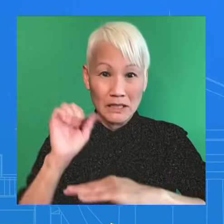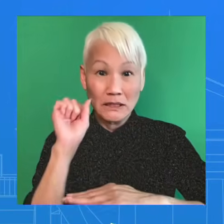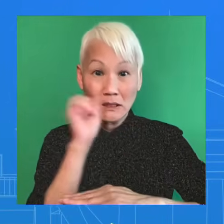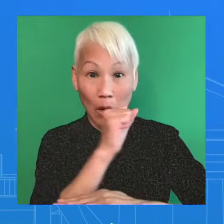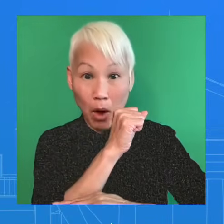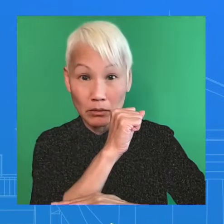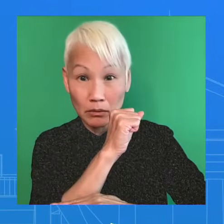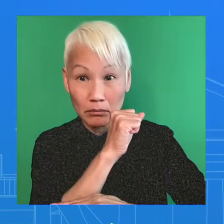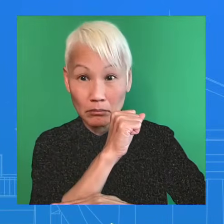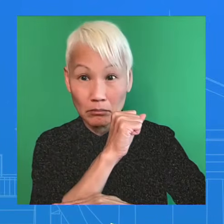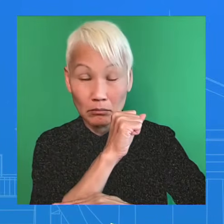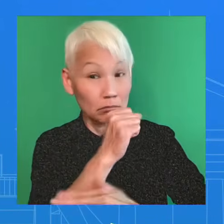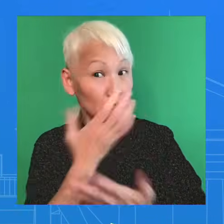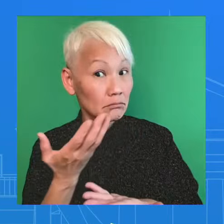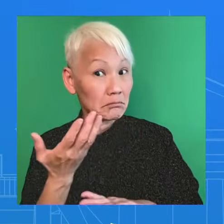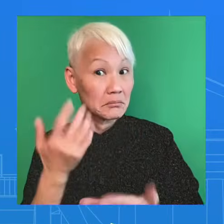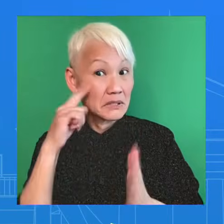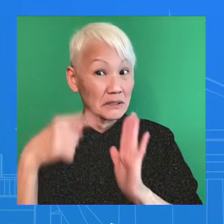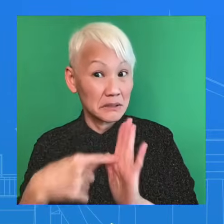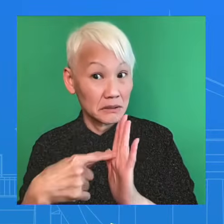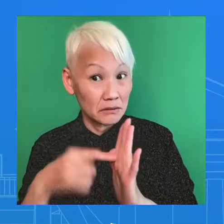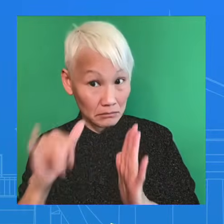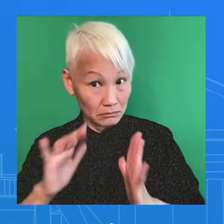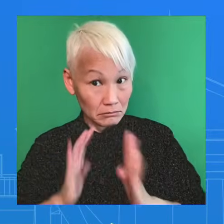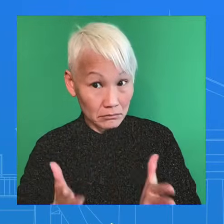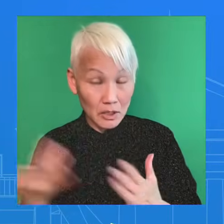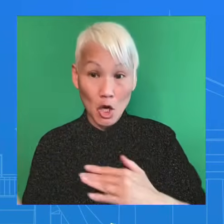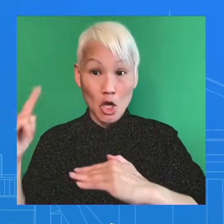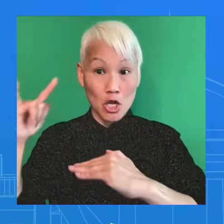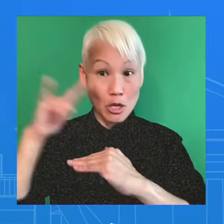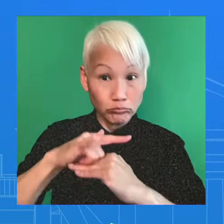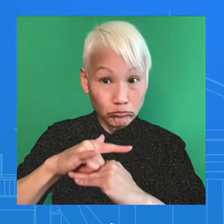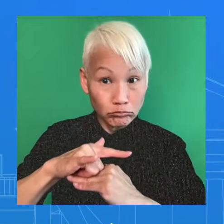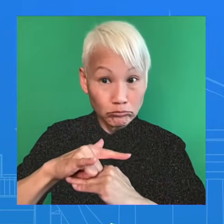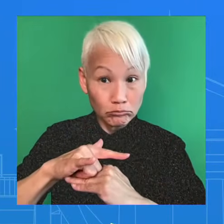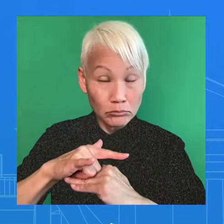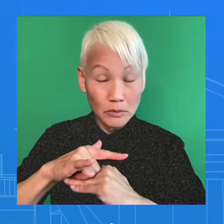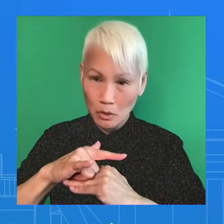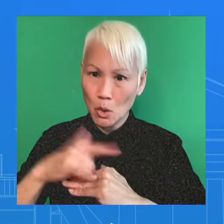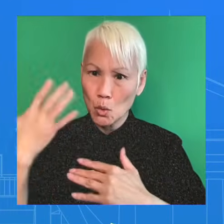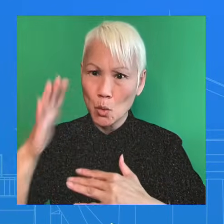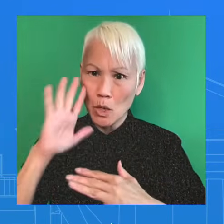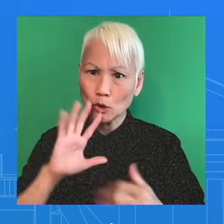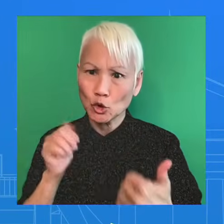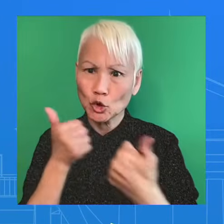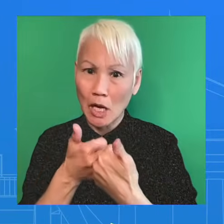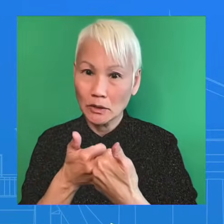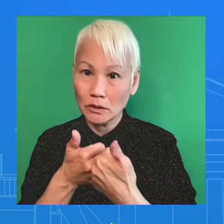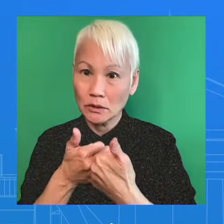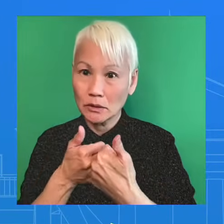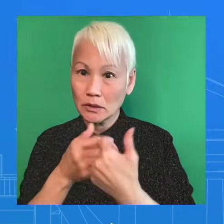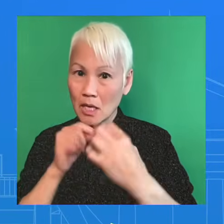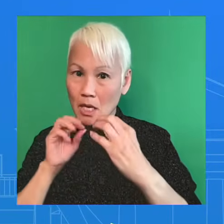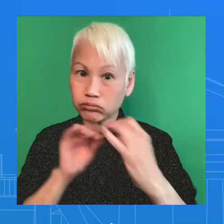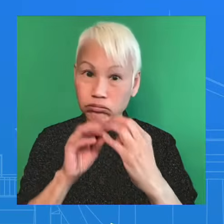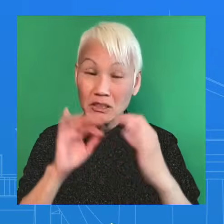And that's still not open. In fact, that's one of the reasons why we want to get Secretary Blinken back over to Beijing, because that was part of --